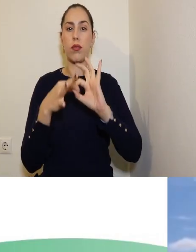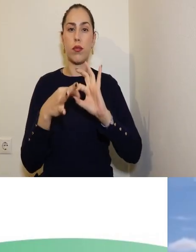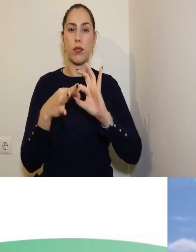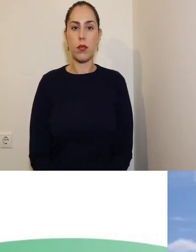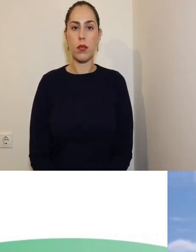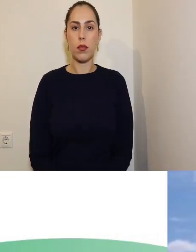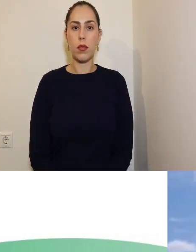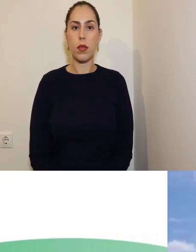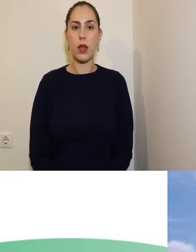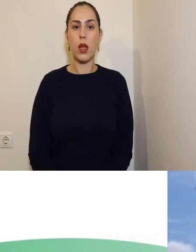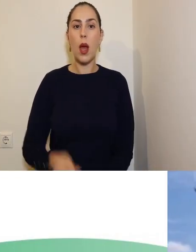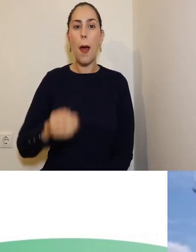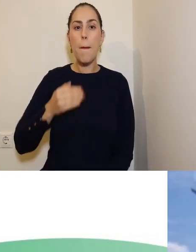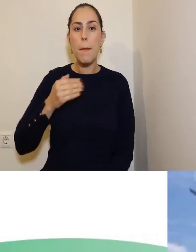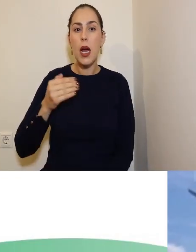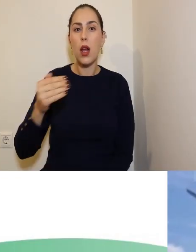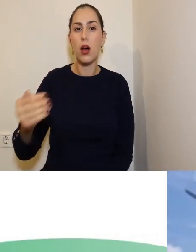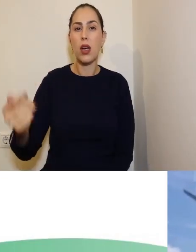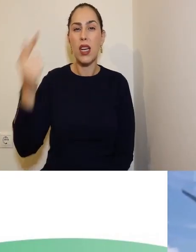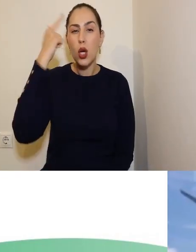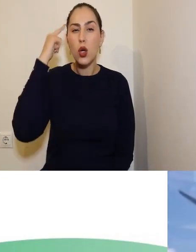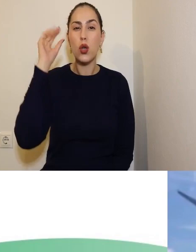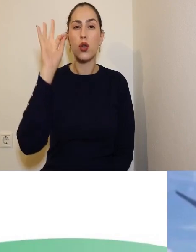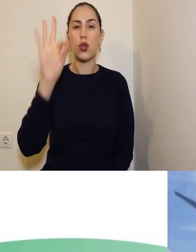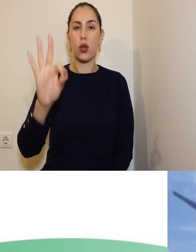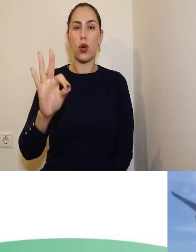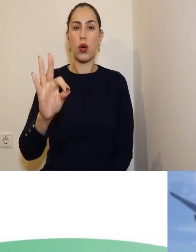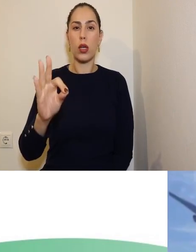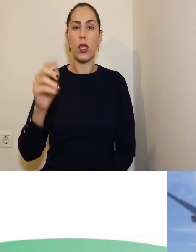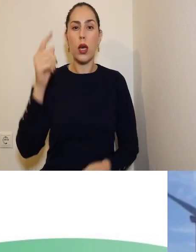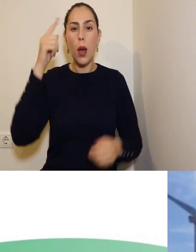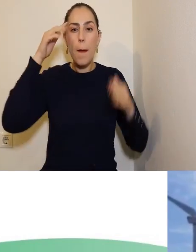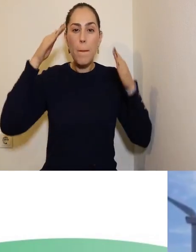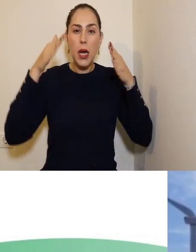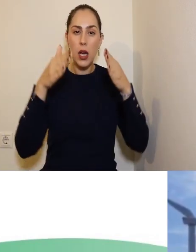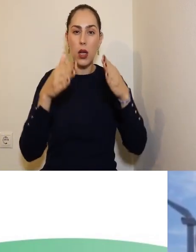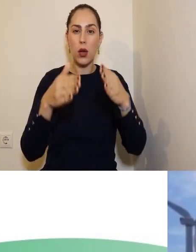5. Future Plans (Green Practices & Inclusion/Inclusion):